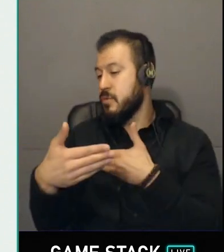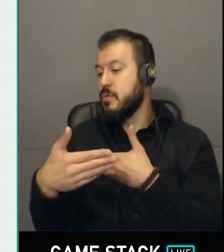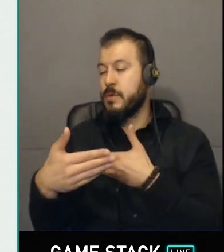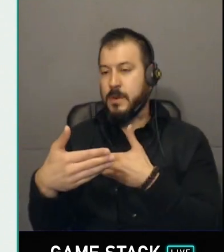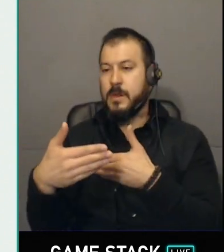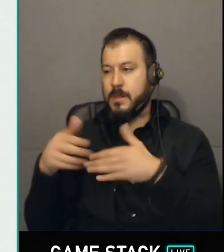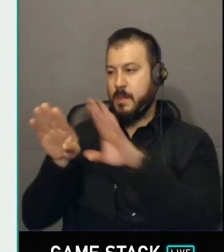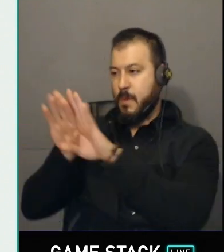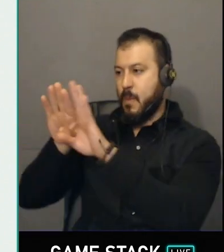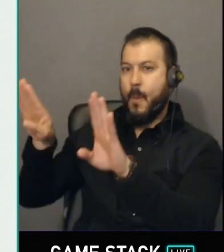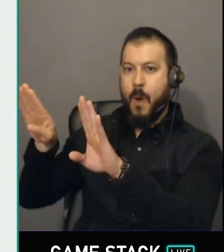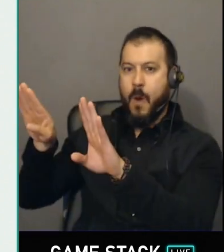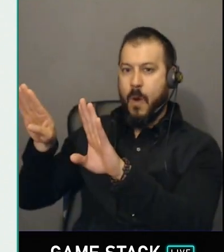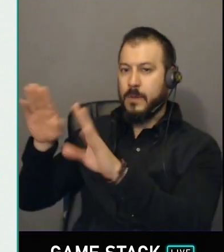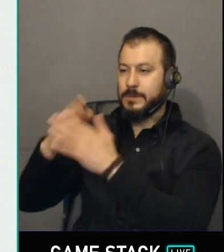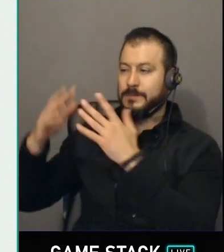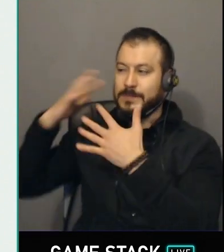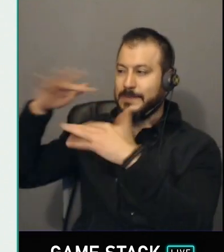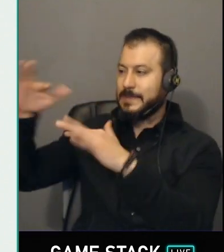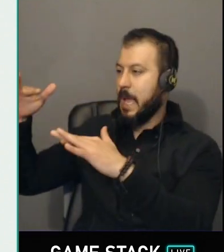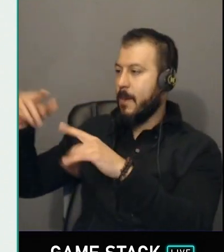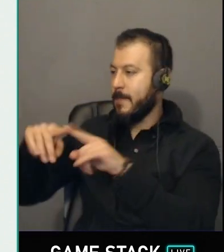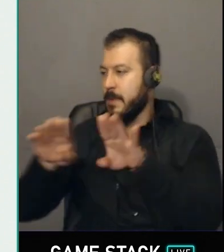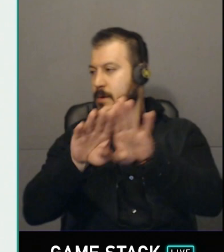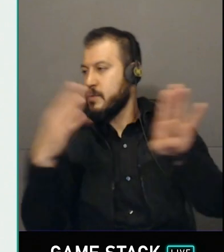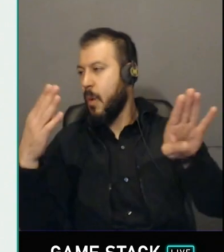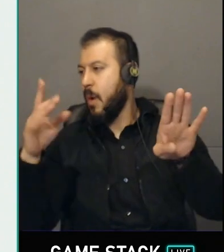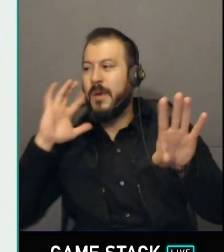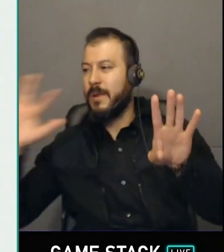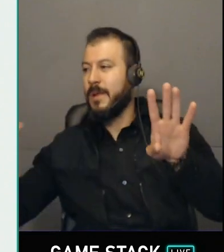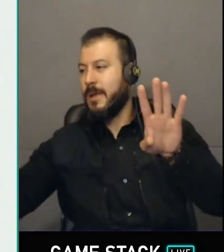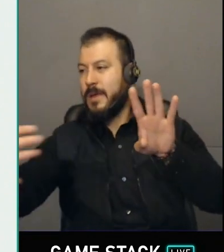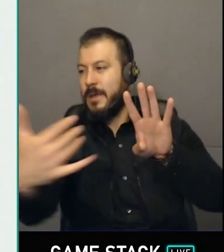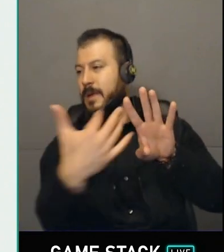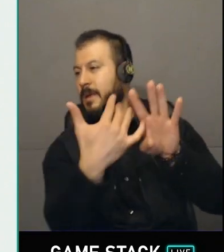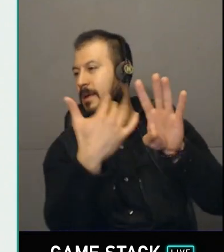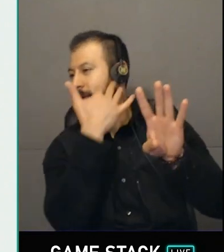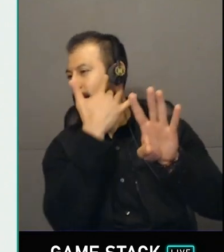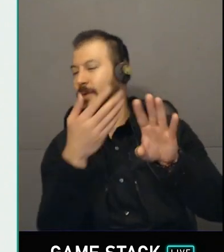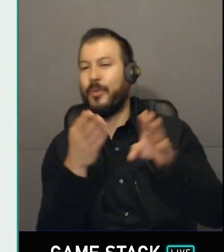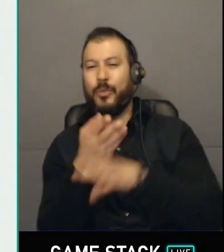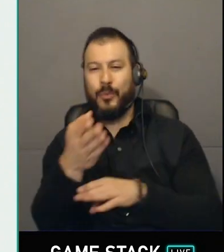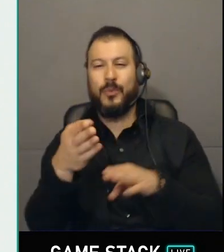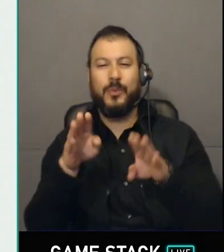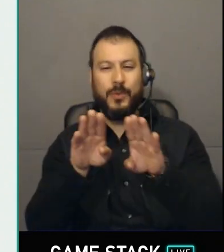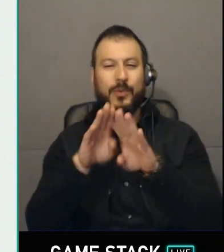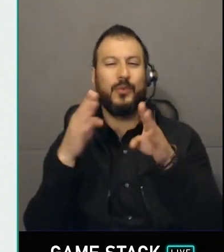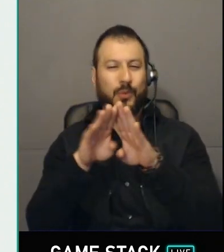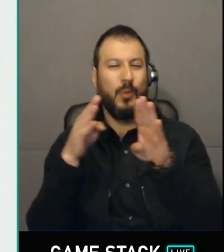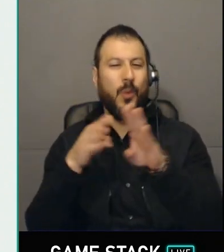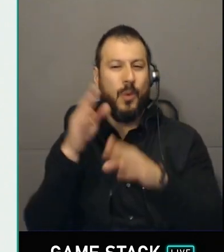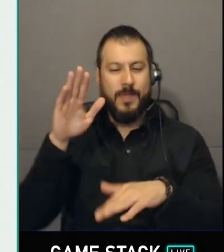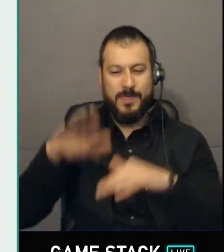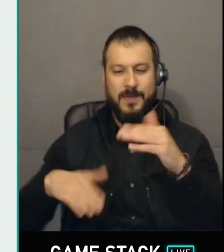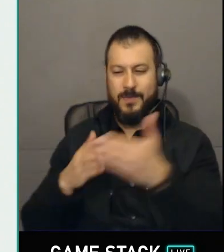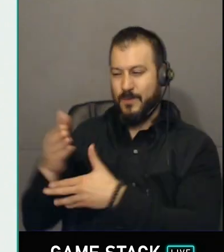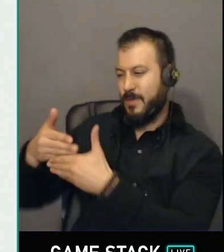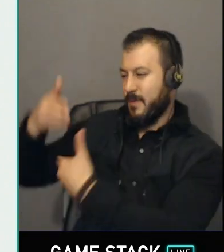I'm probably going to hear more of that sound through that doorway, rather than through the wall,